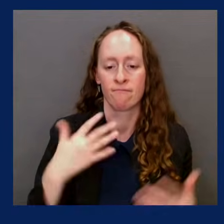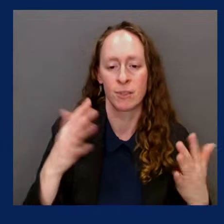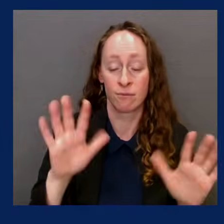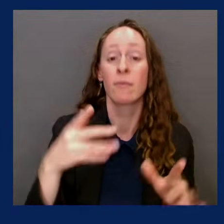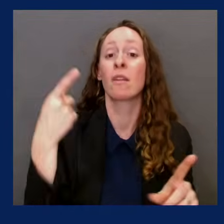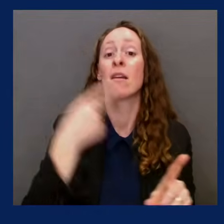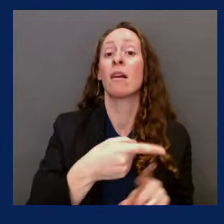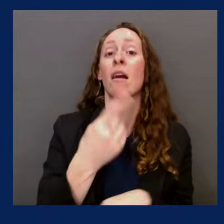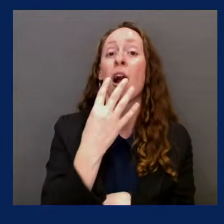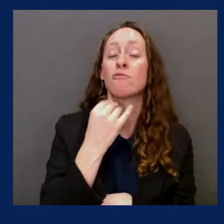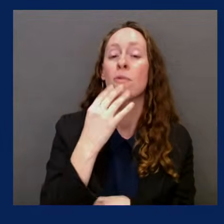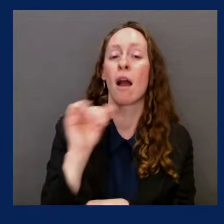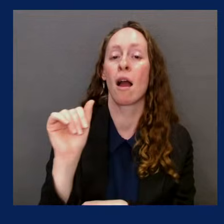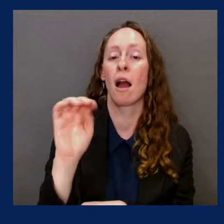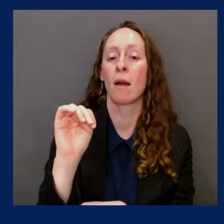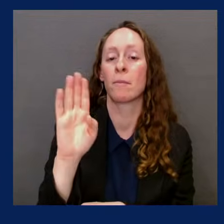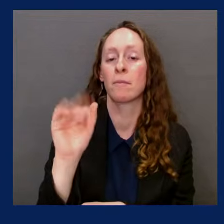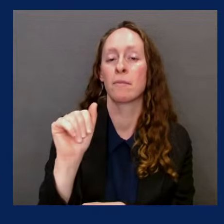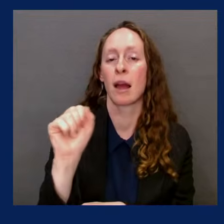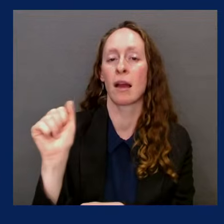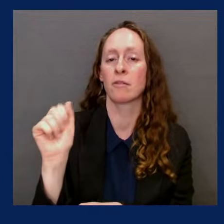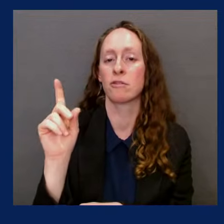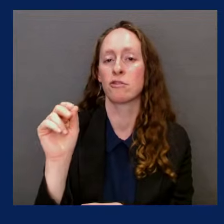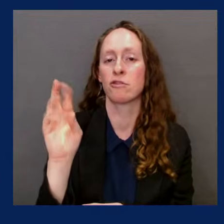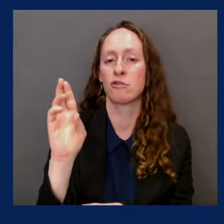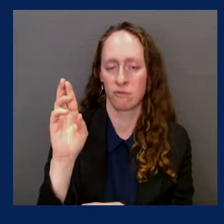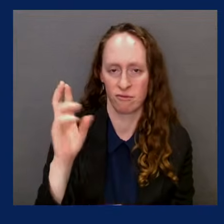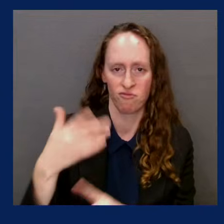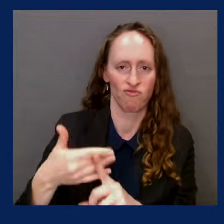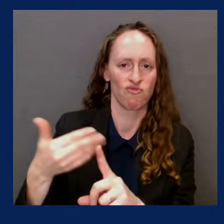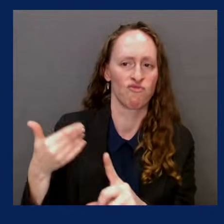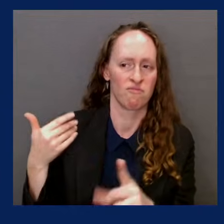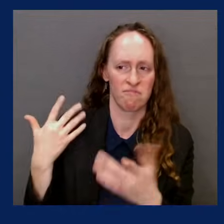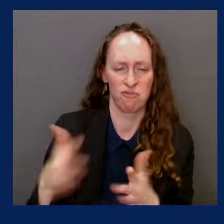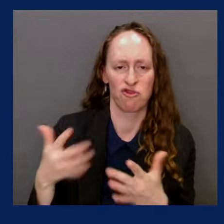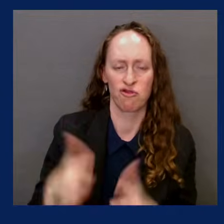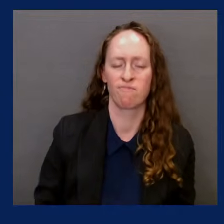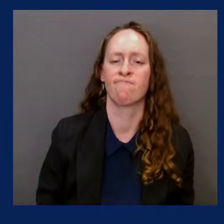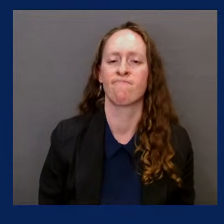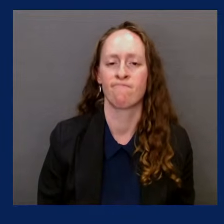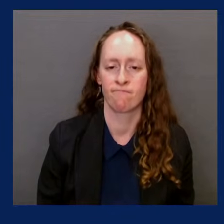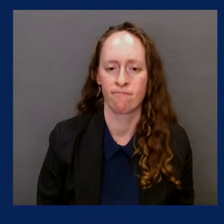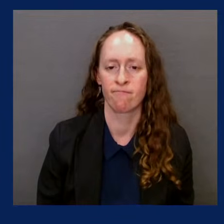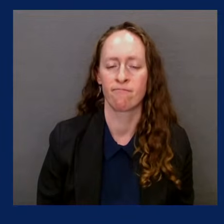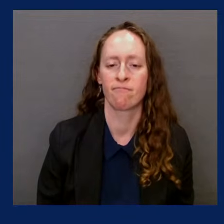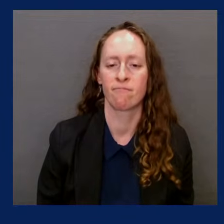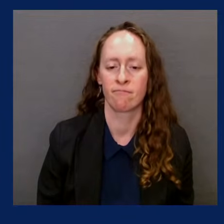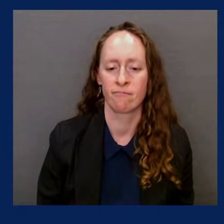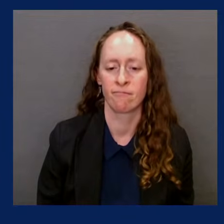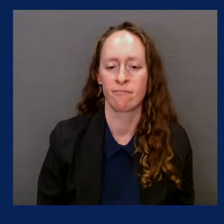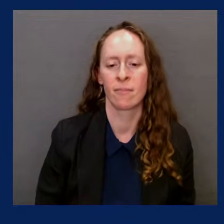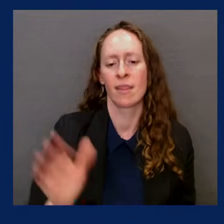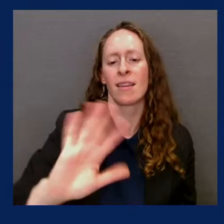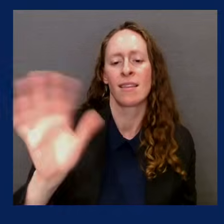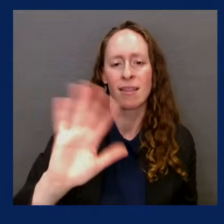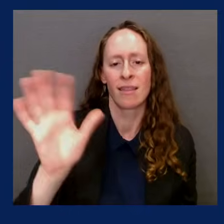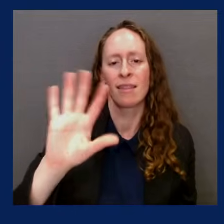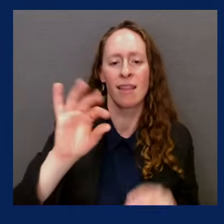we understand that, obviously, Mr. Netanyahu has pressures on,